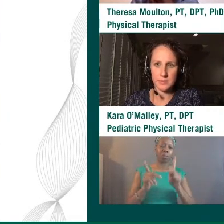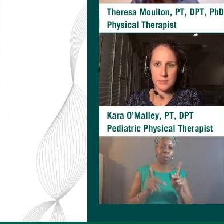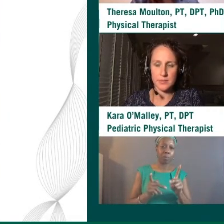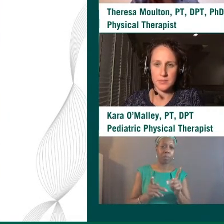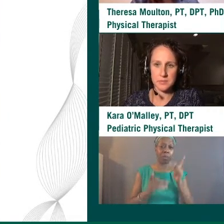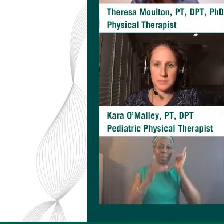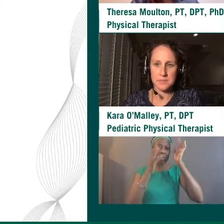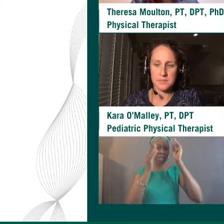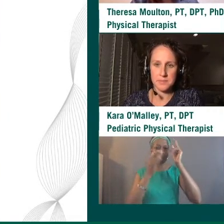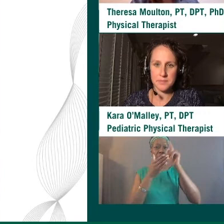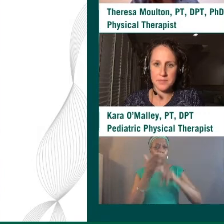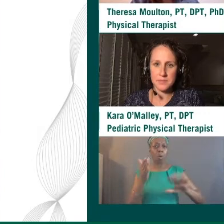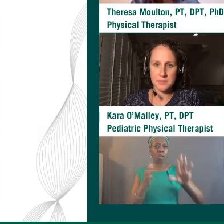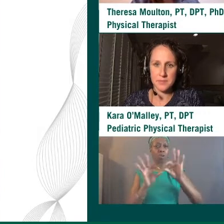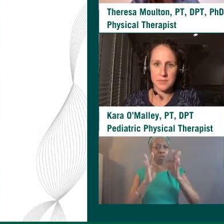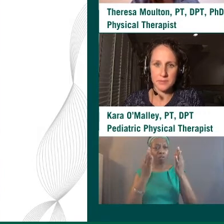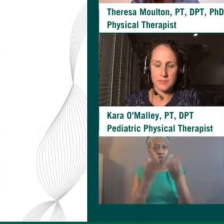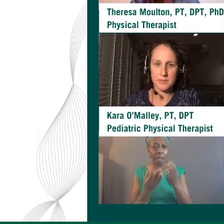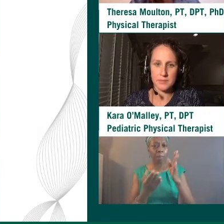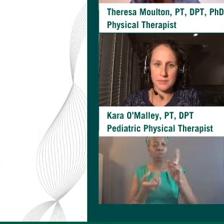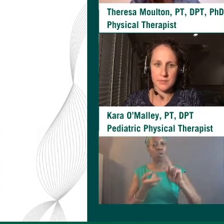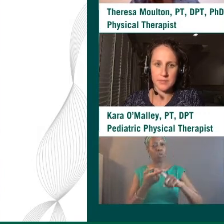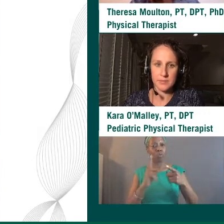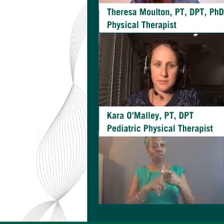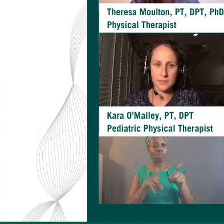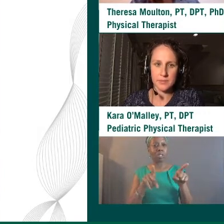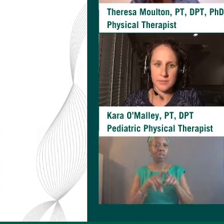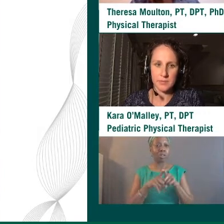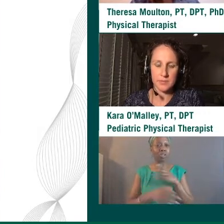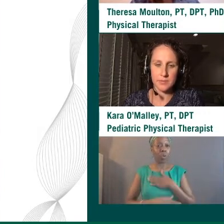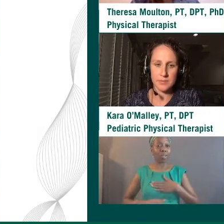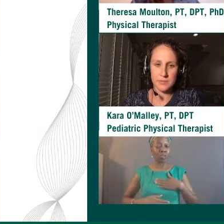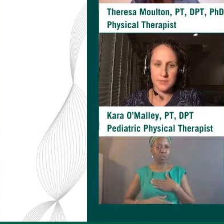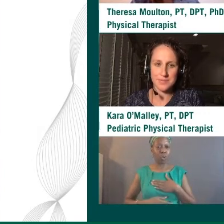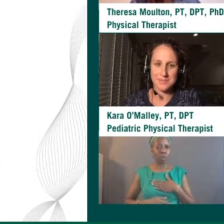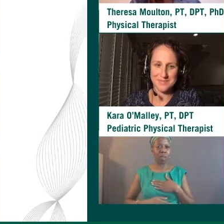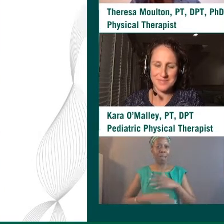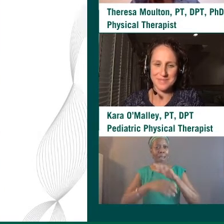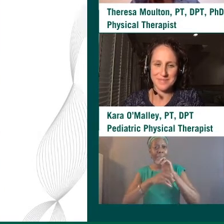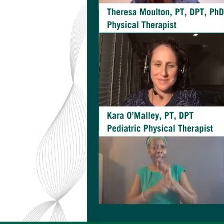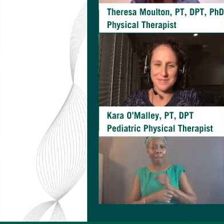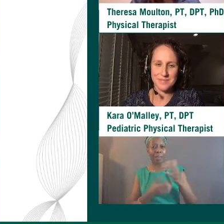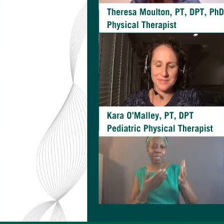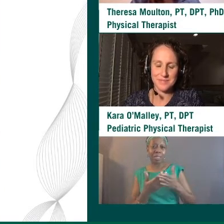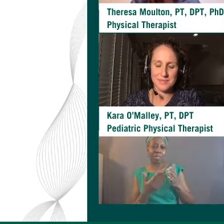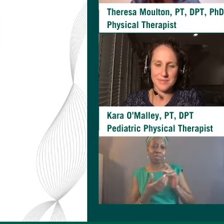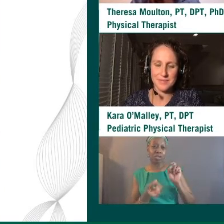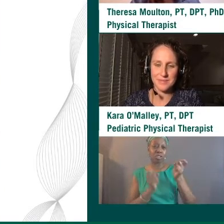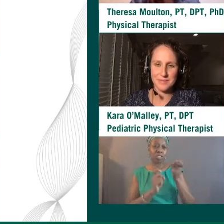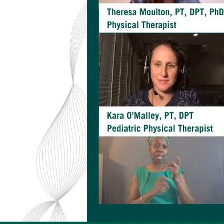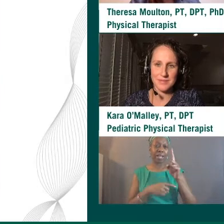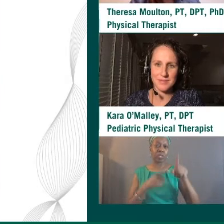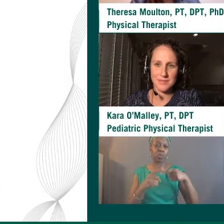and making it a joint venture. Habits can be easier to change when you know you're in it with somebody else.